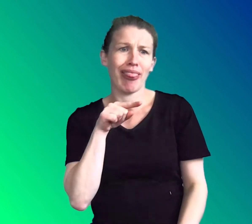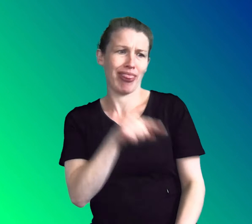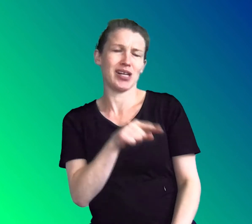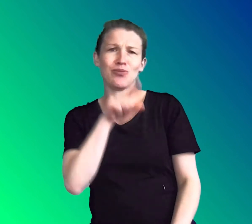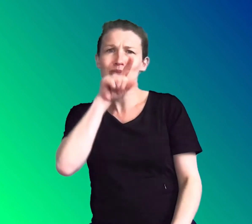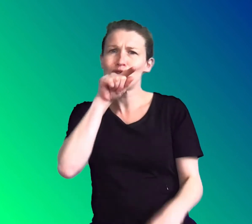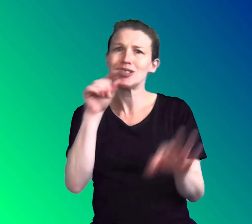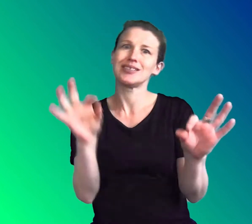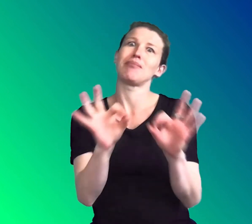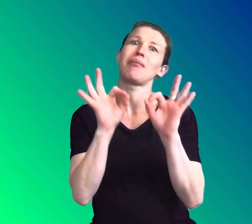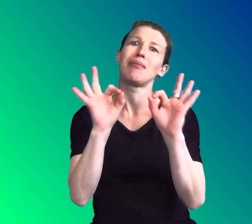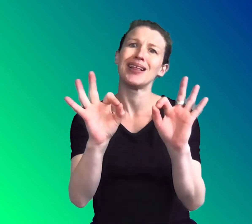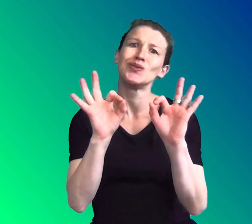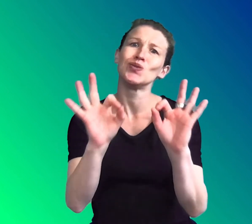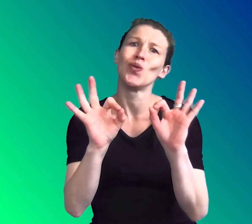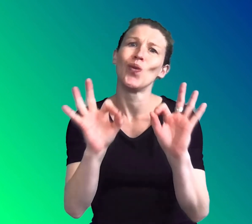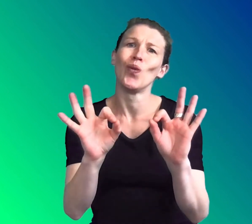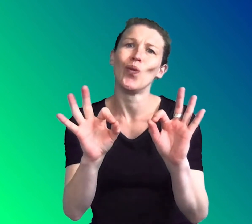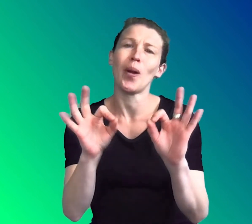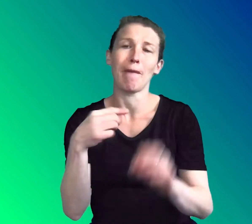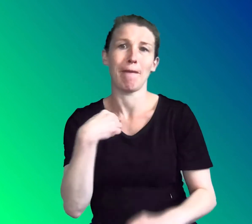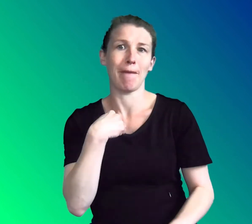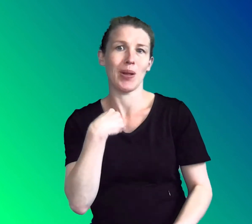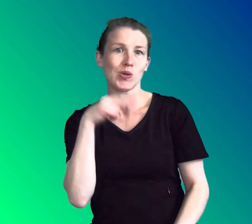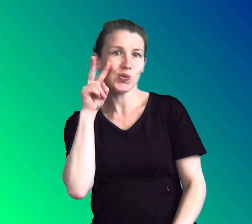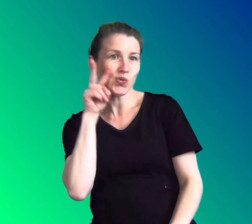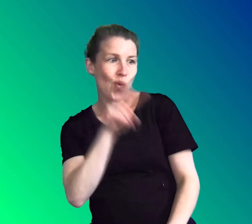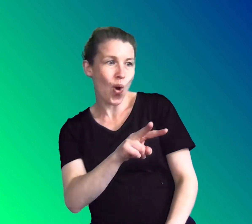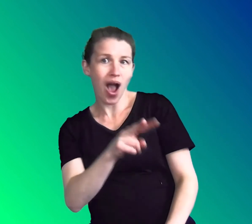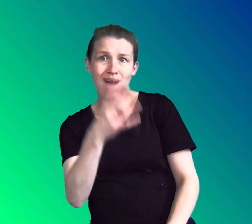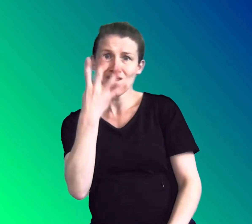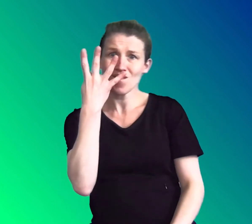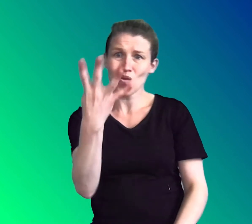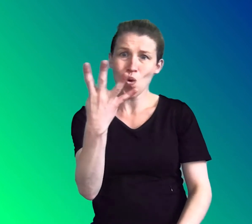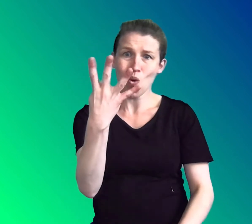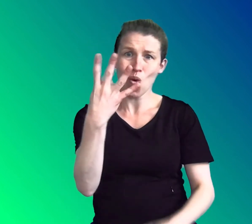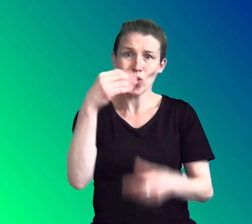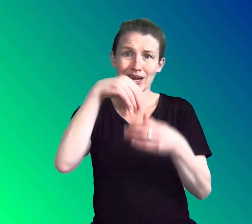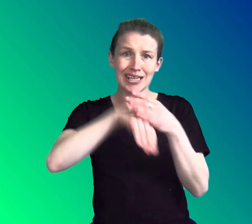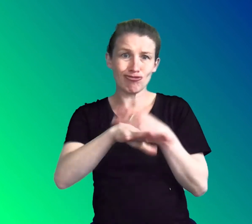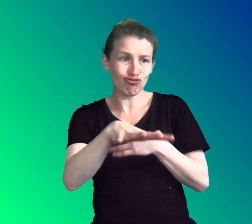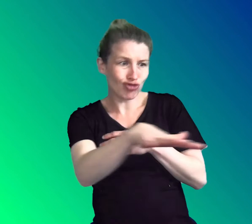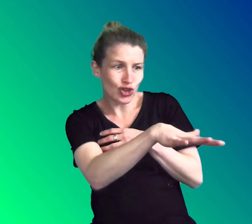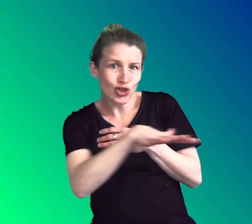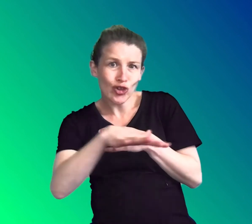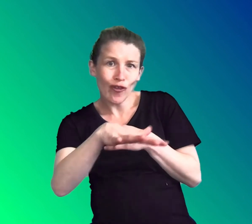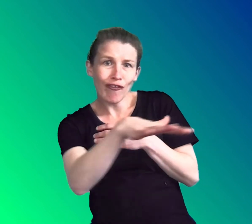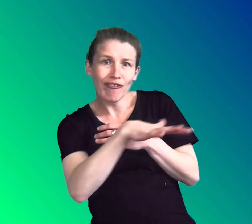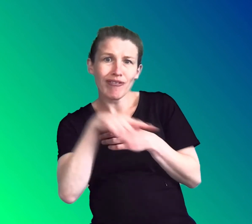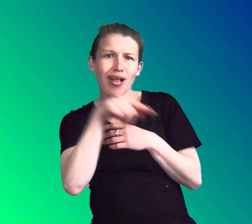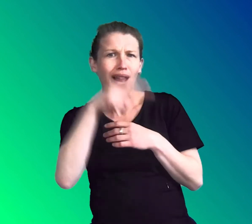I was very lucky to see four of these incredible birds